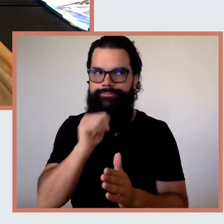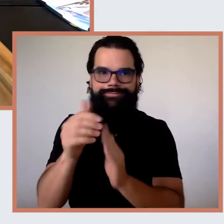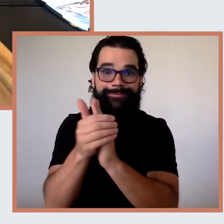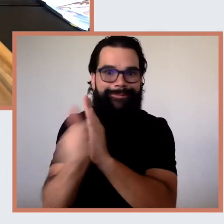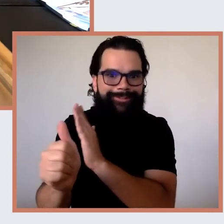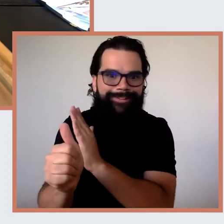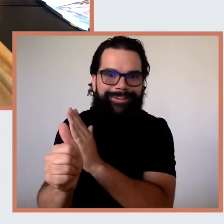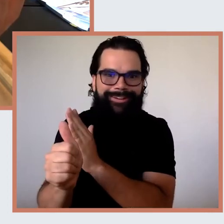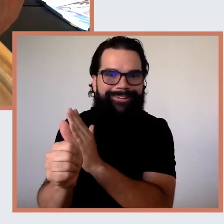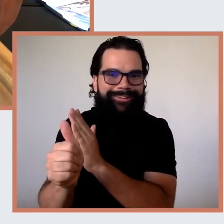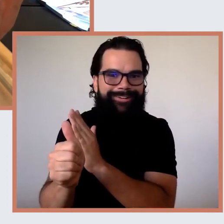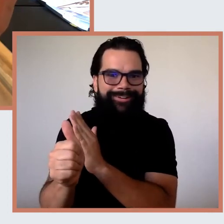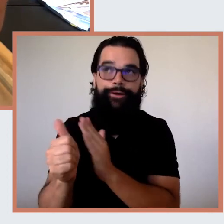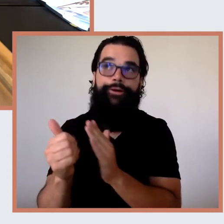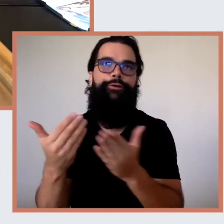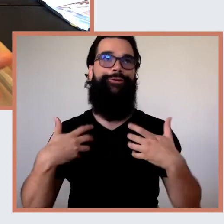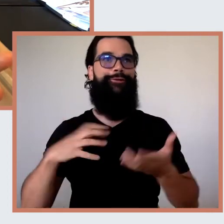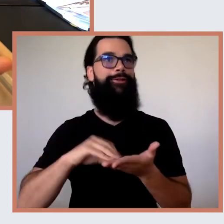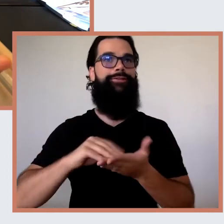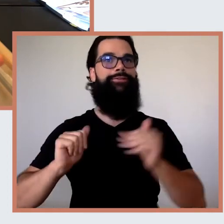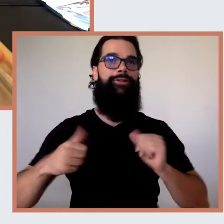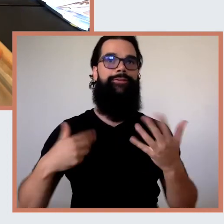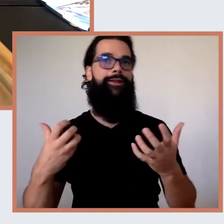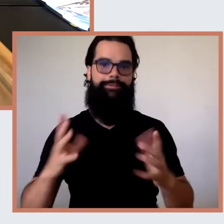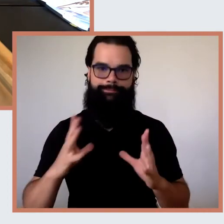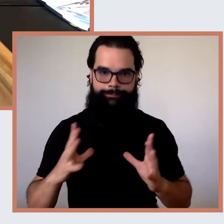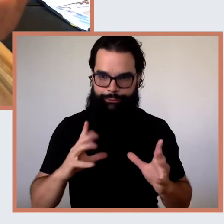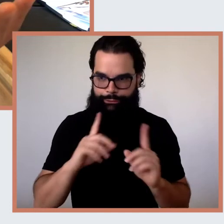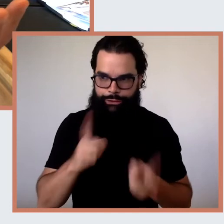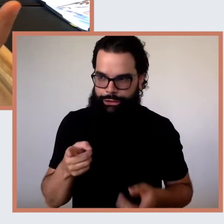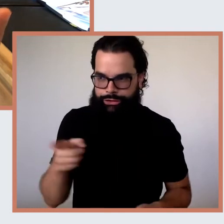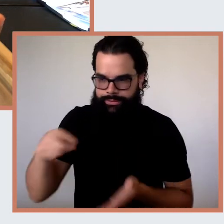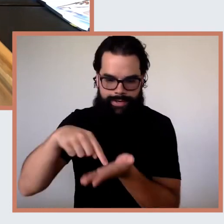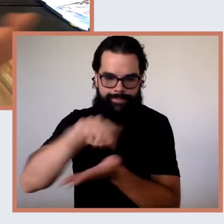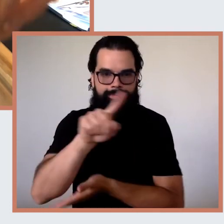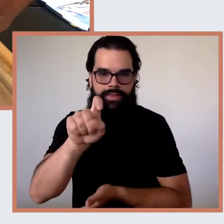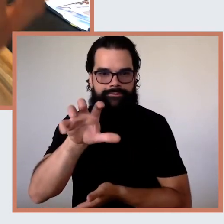who isn't good, they're not talented, but they want to act. So you say to them, all right,